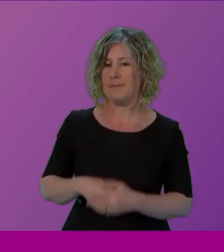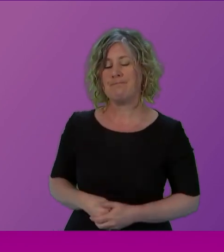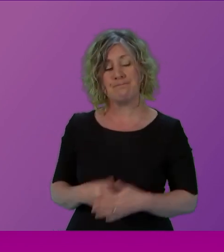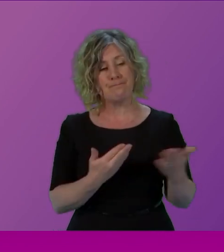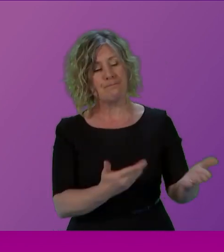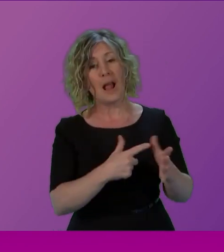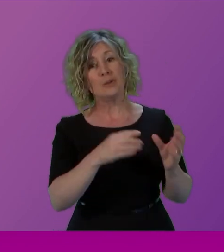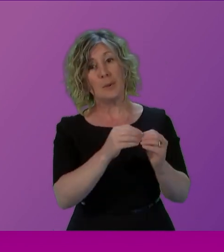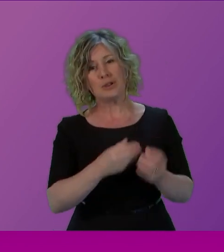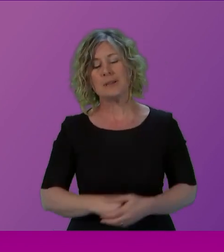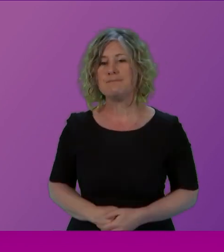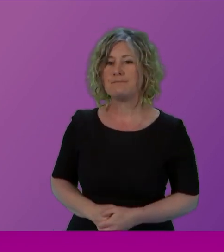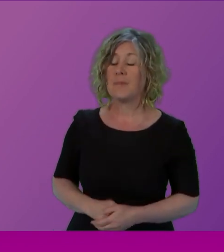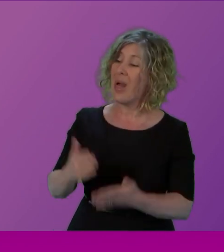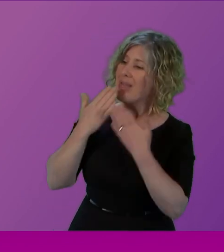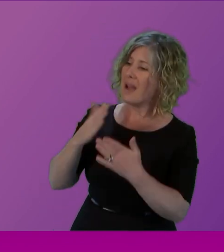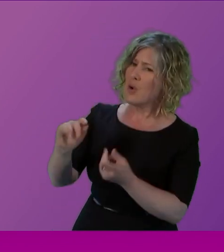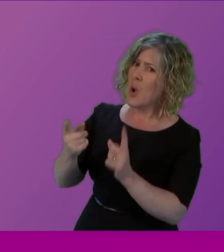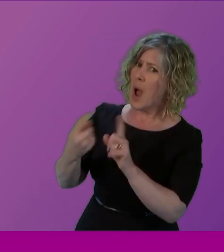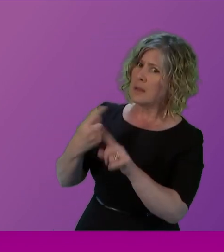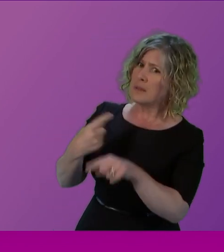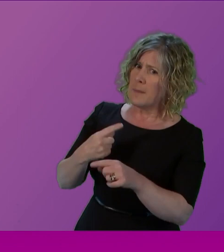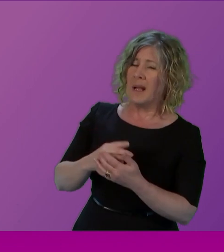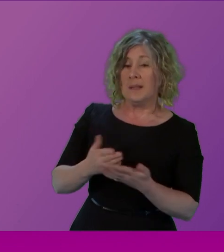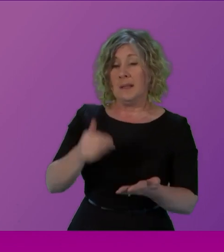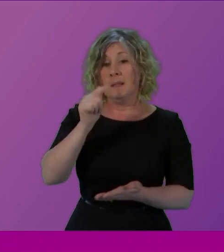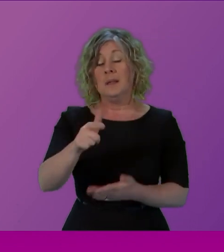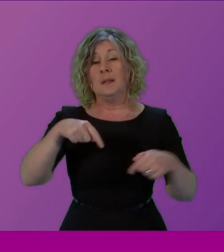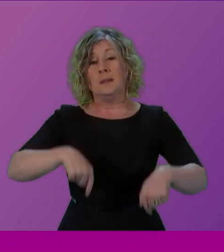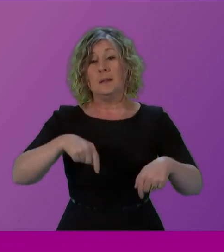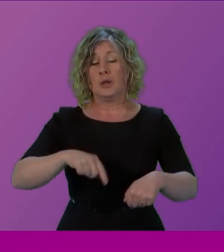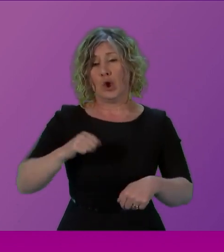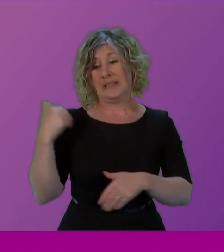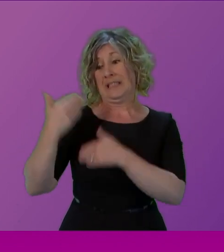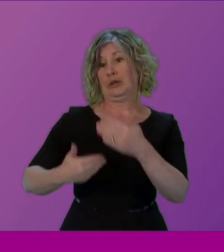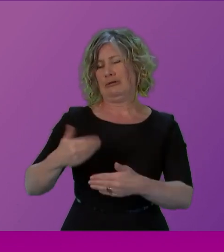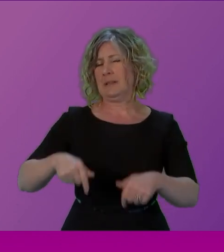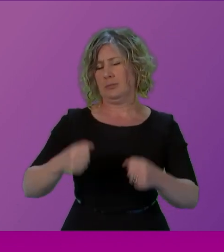Scotland’s history of heavy industry means that we have a significant responsibility